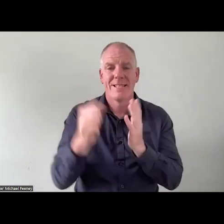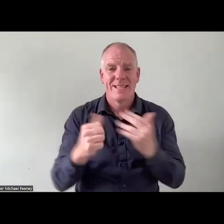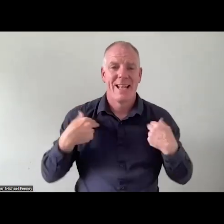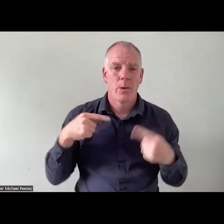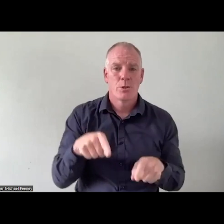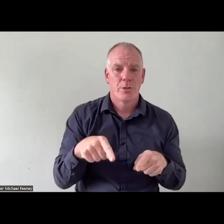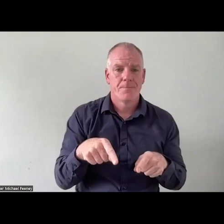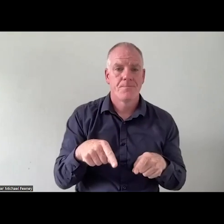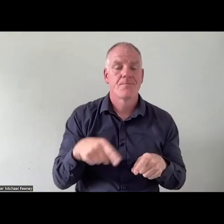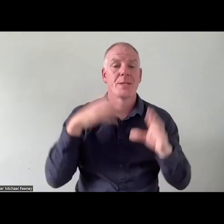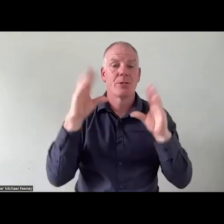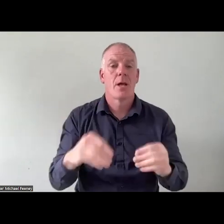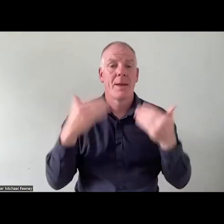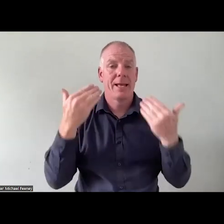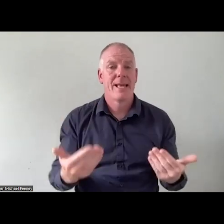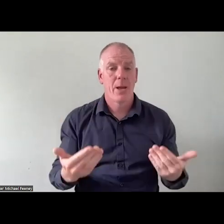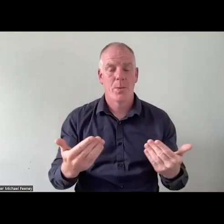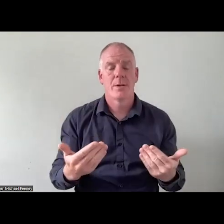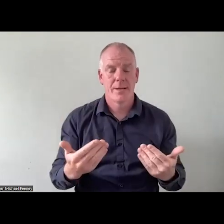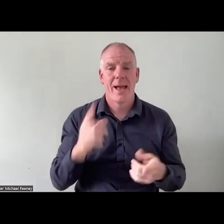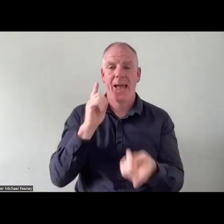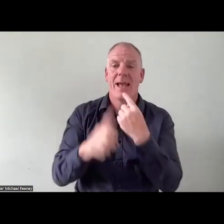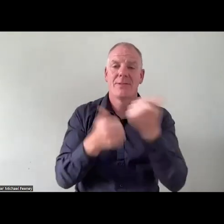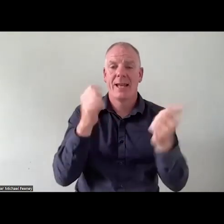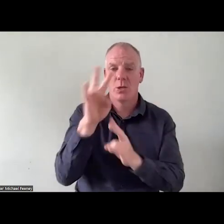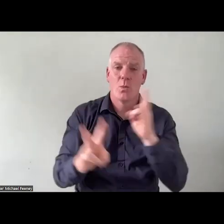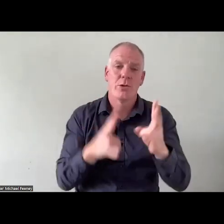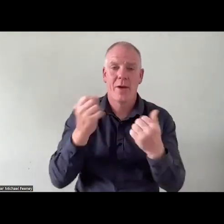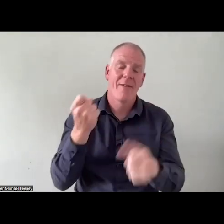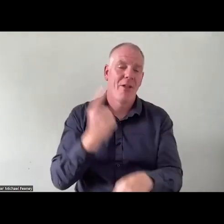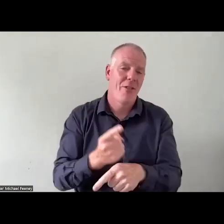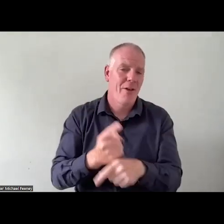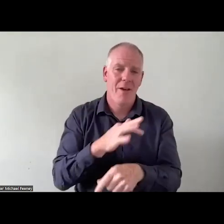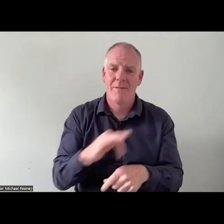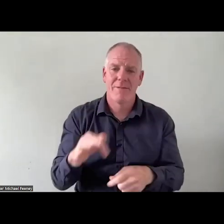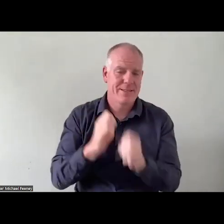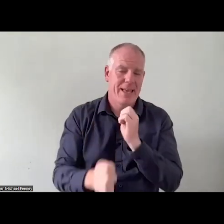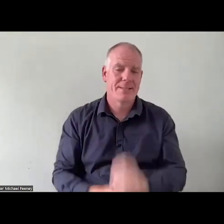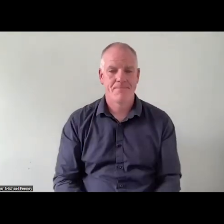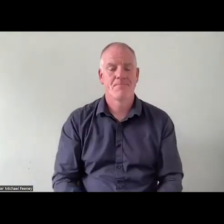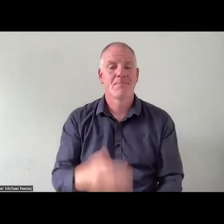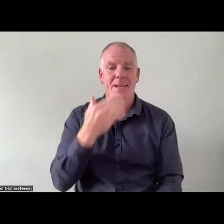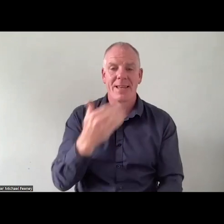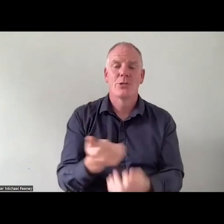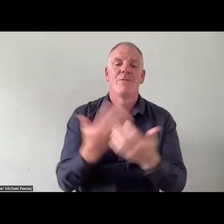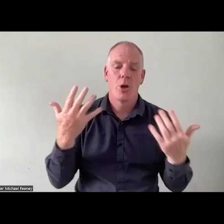I'm going to stop talking now and answer any questions that you may have at the end. Thank you so much for your time.